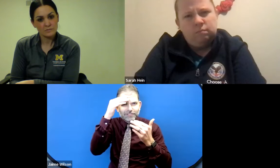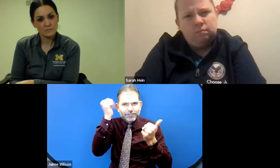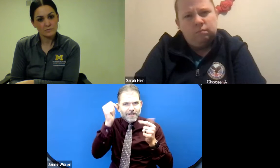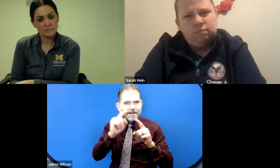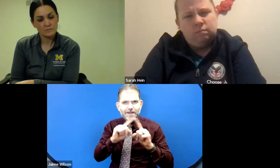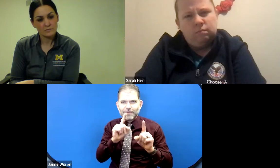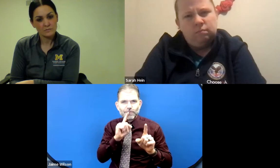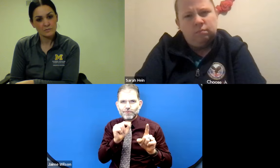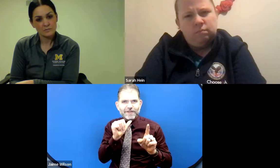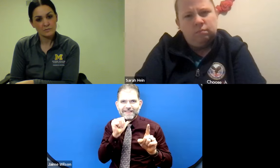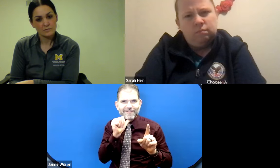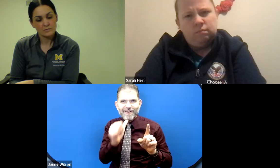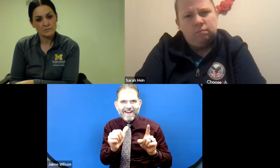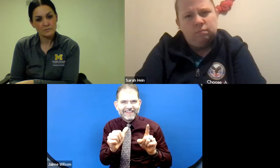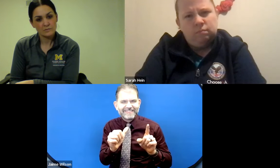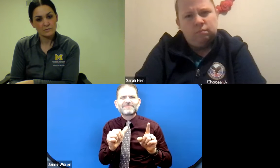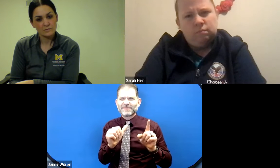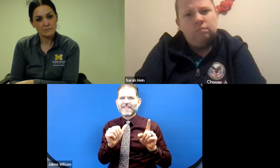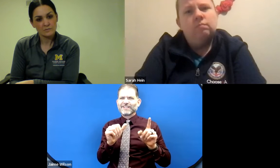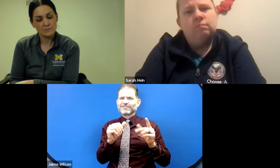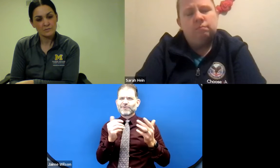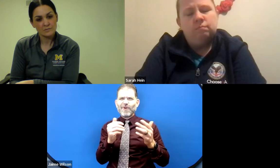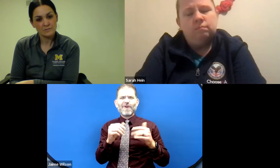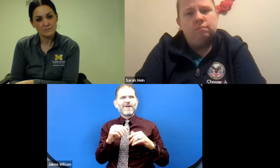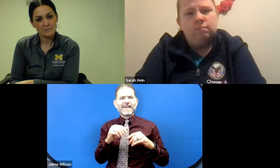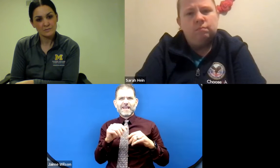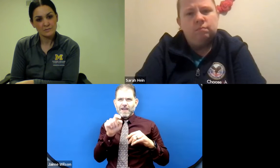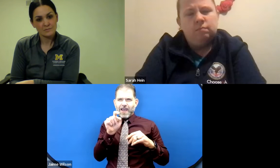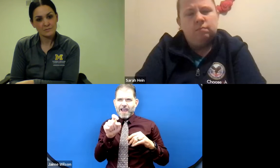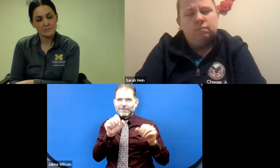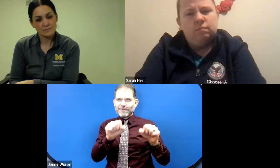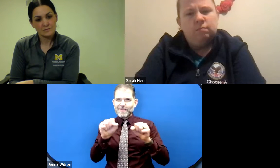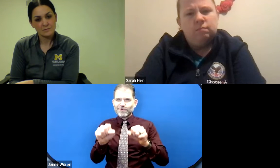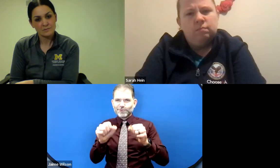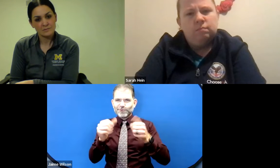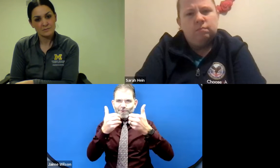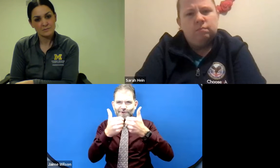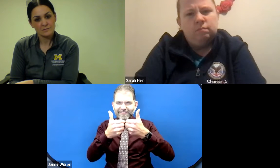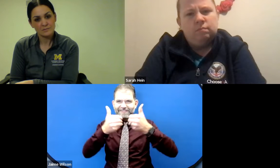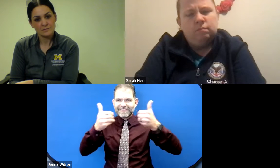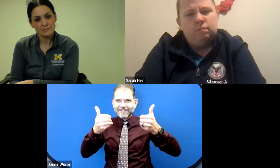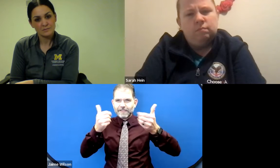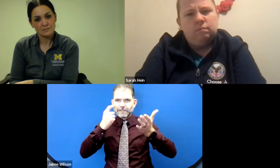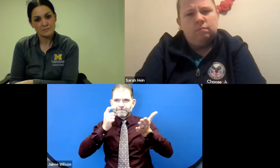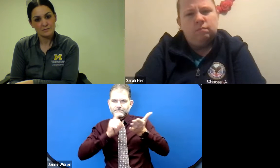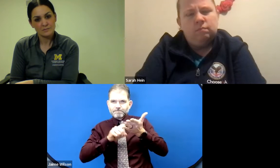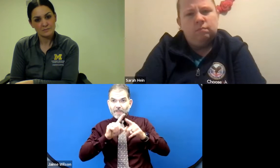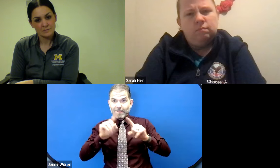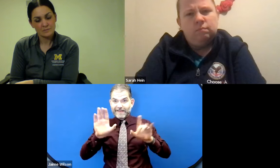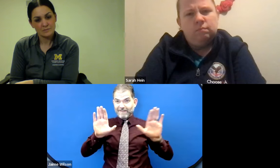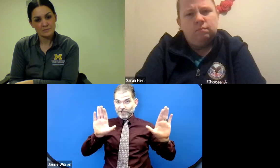ASL Interpreter: they're presenting with delirium, but it looks like dementia, so it's something that we have to tease out where, in fact, they don't have dementia.